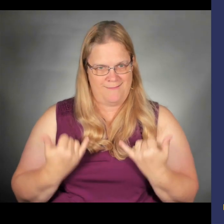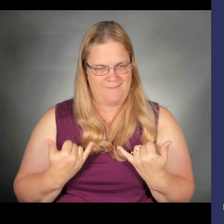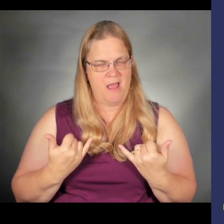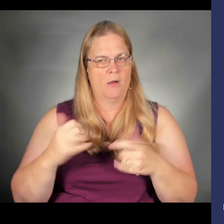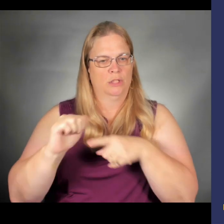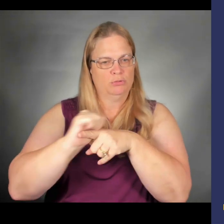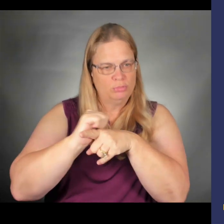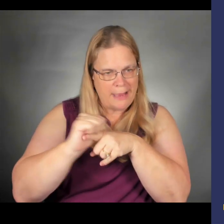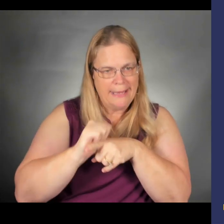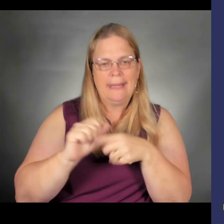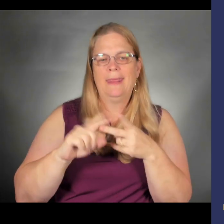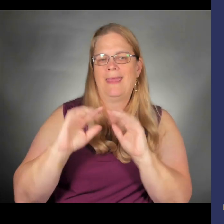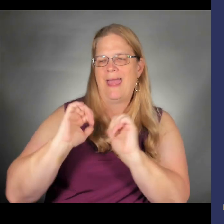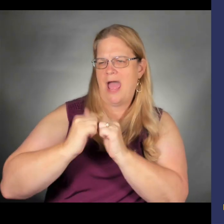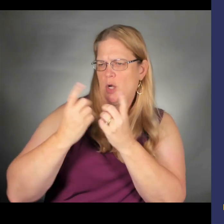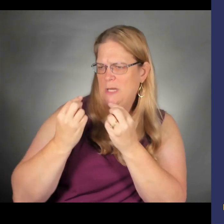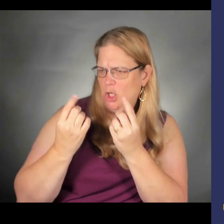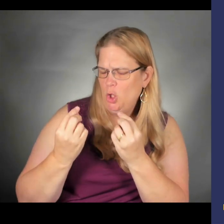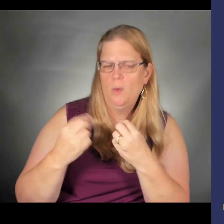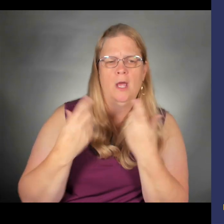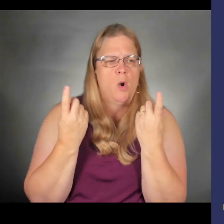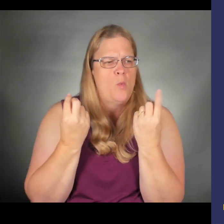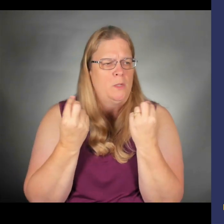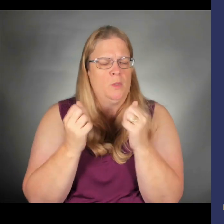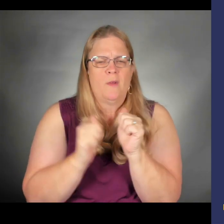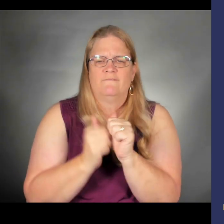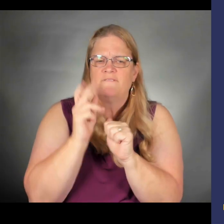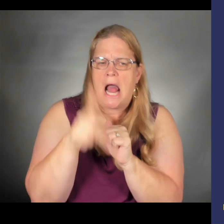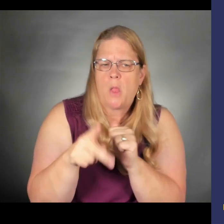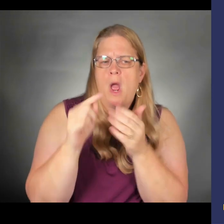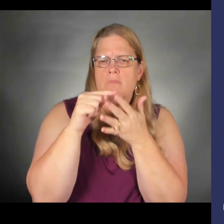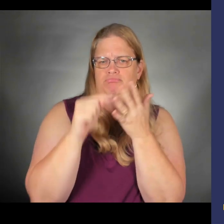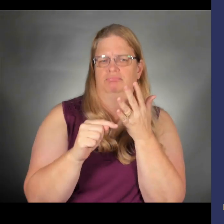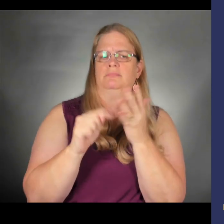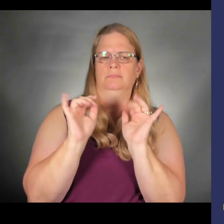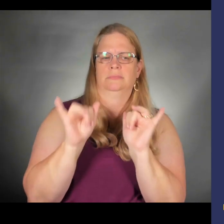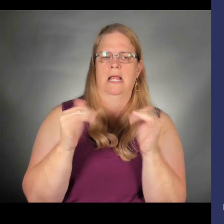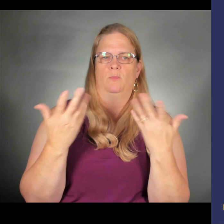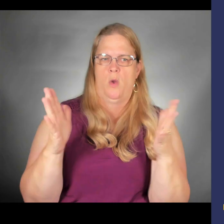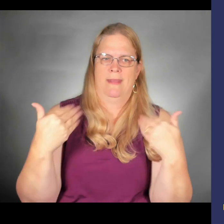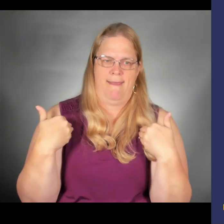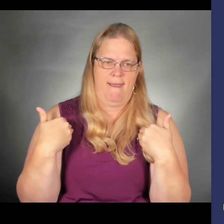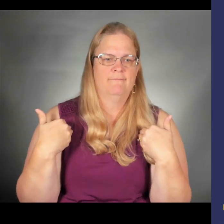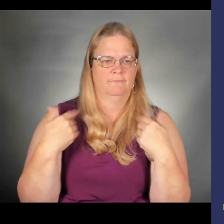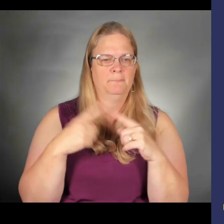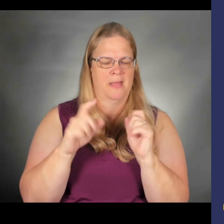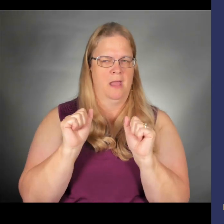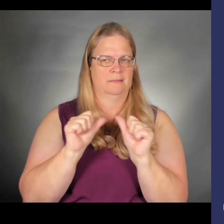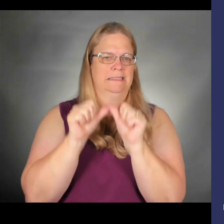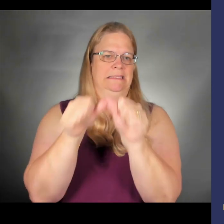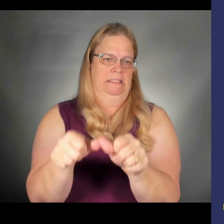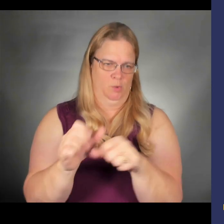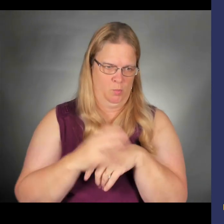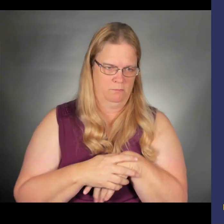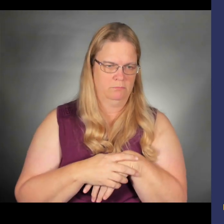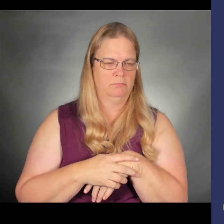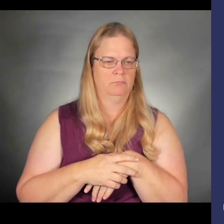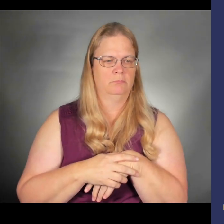that's what we have in place currently which includes training. How do we do things? What do we do for follow-up? Etc.